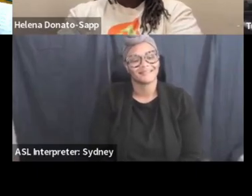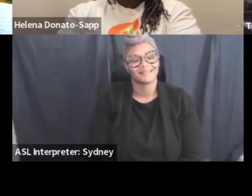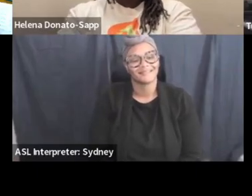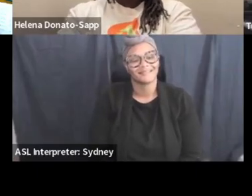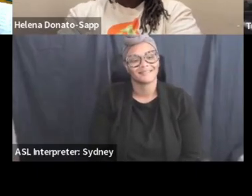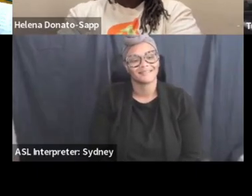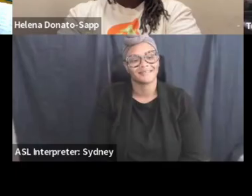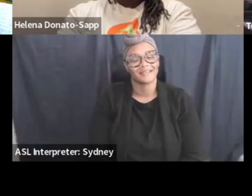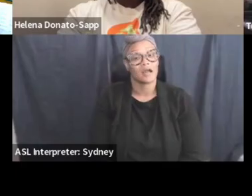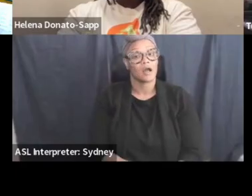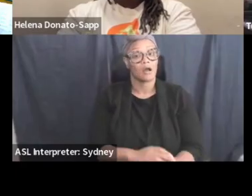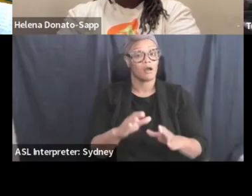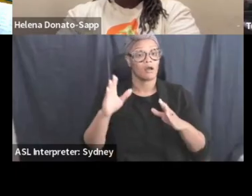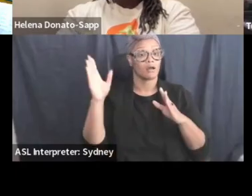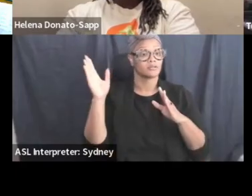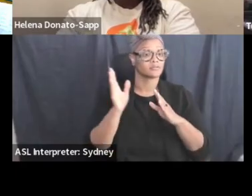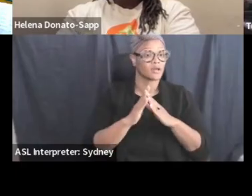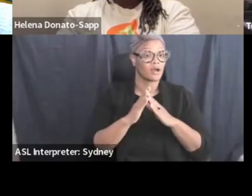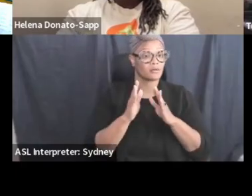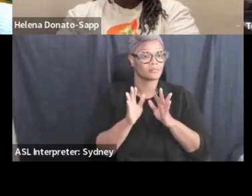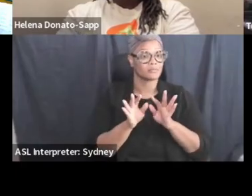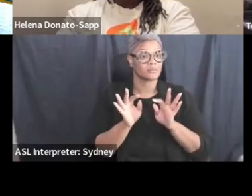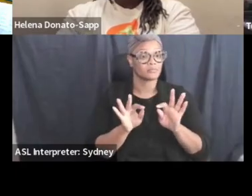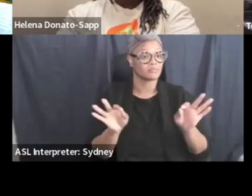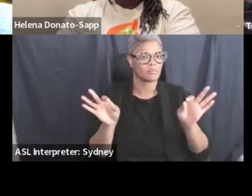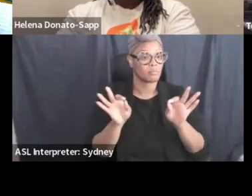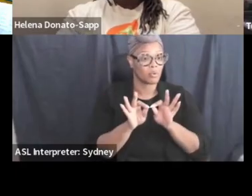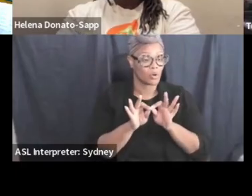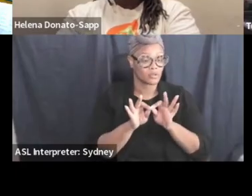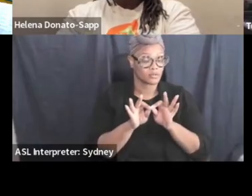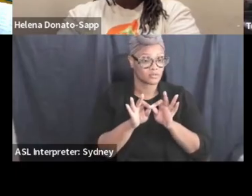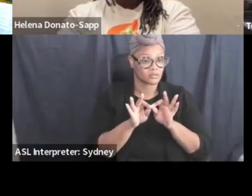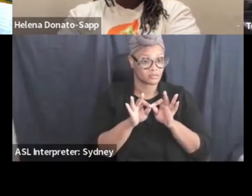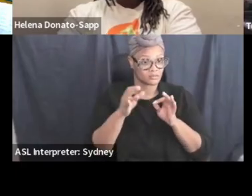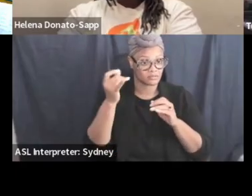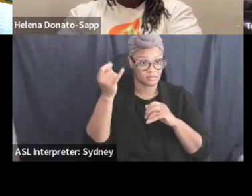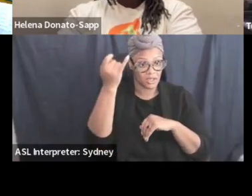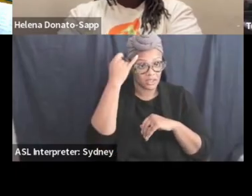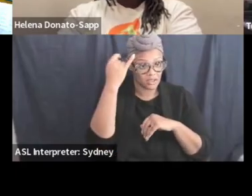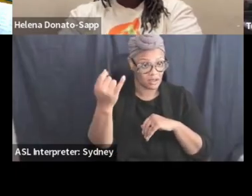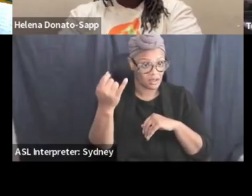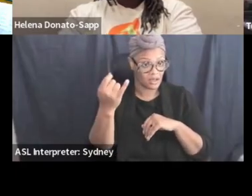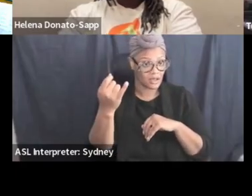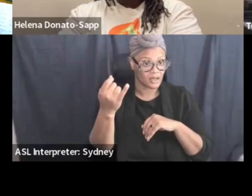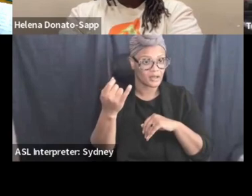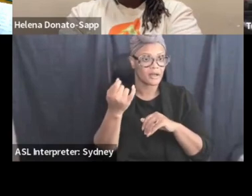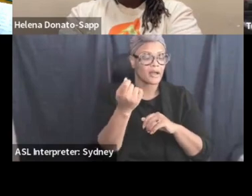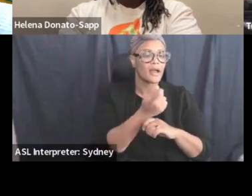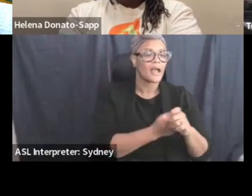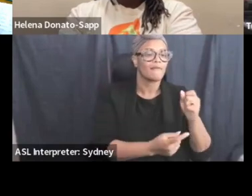is that everyone at home and at school believes that we are capable. We are capable of academic